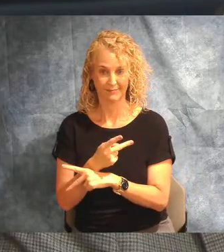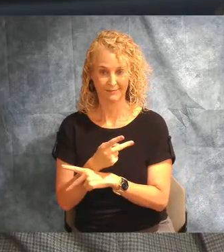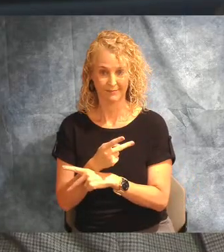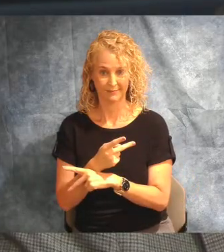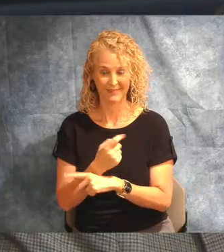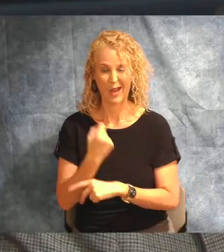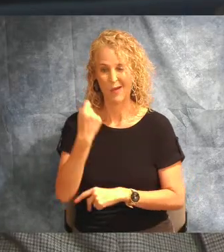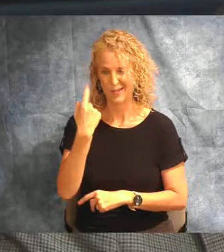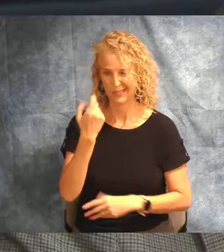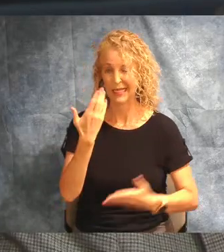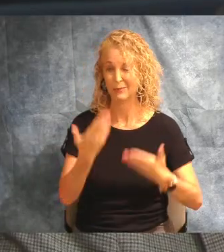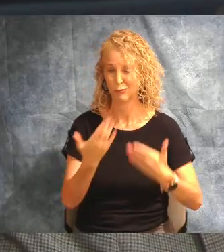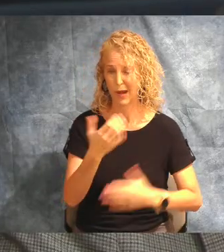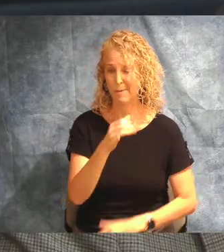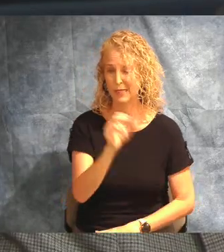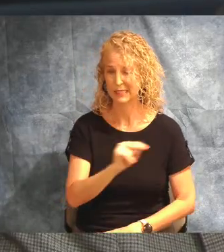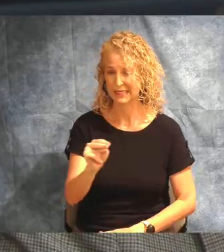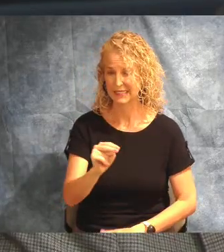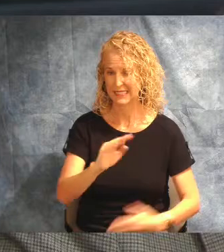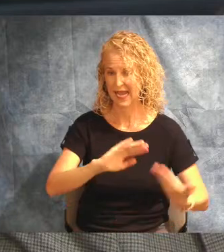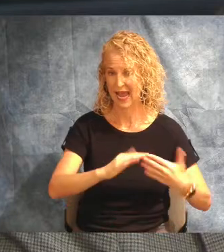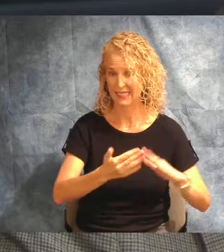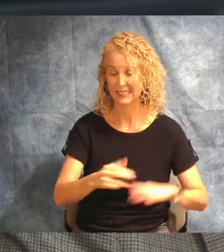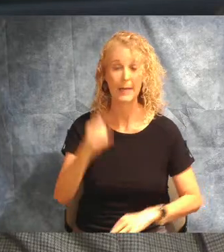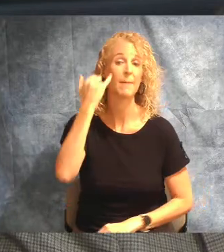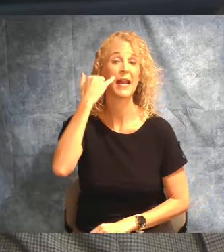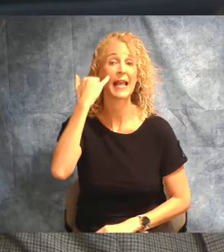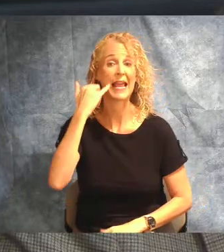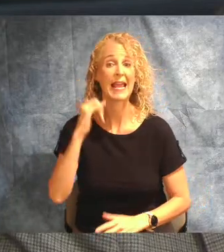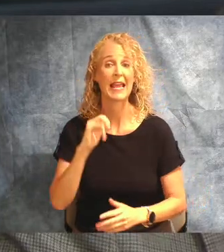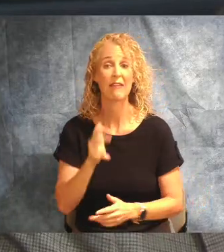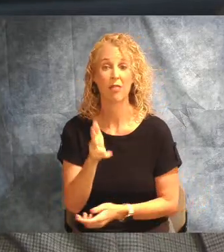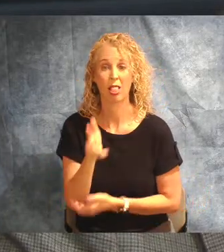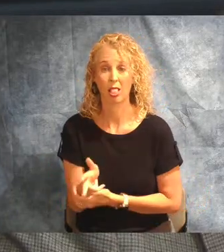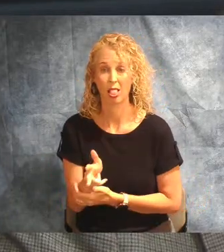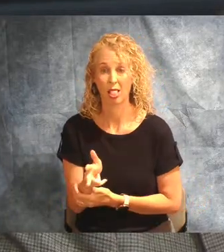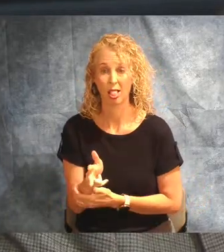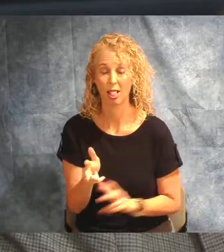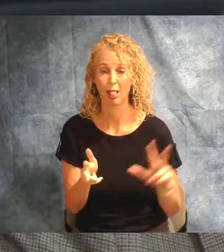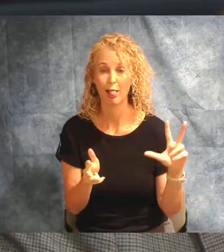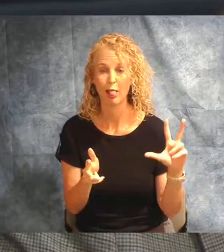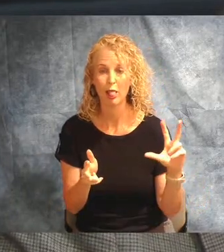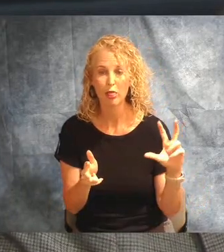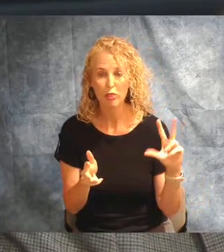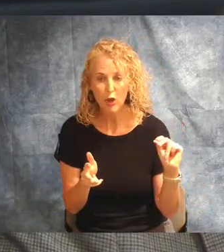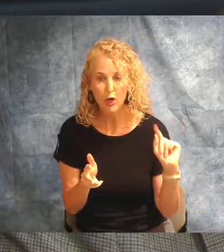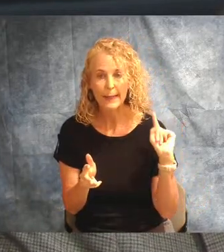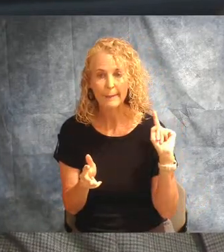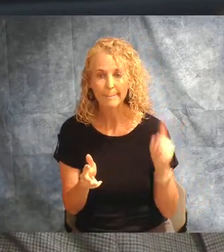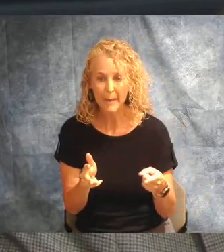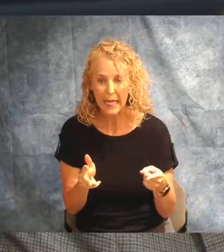county but it as you sit on that viaduct for 30 minutes waiting to get through the traffic. it you